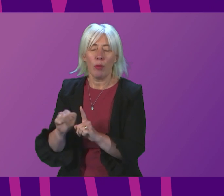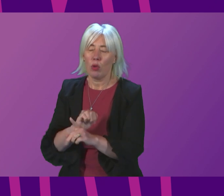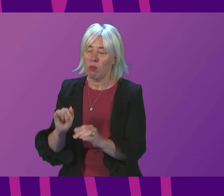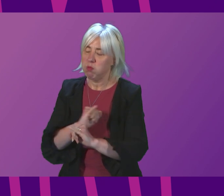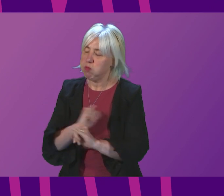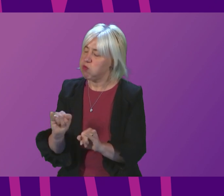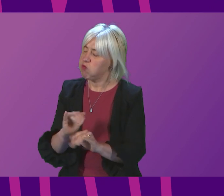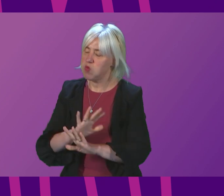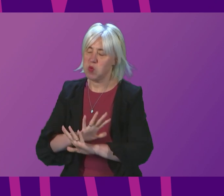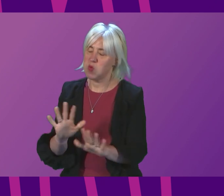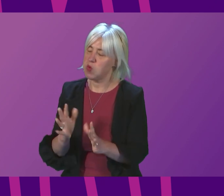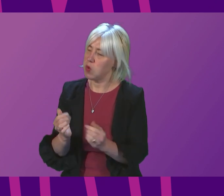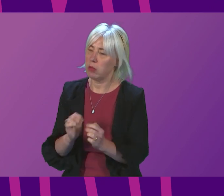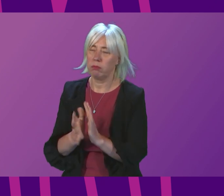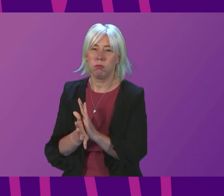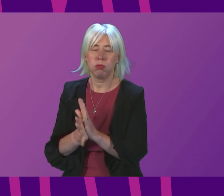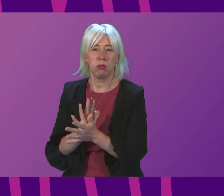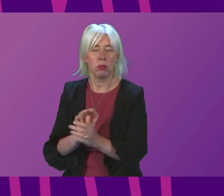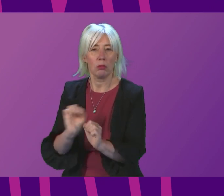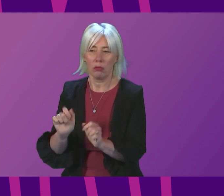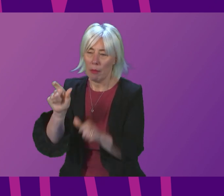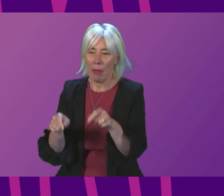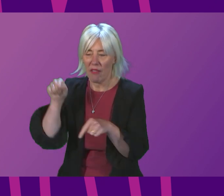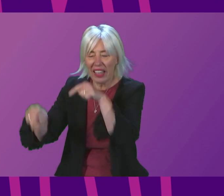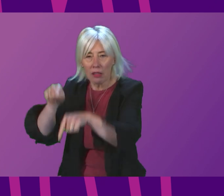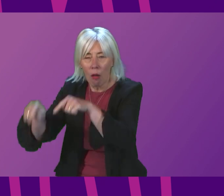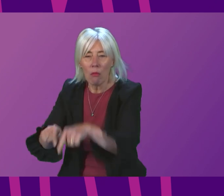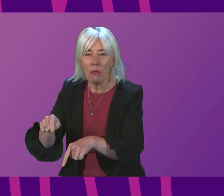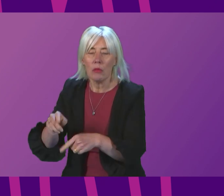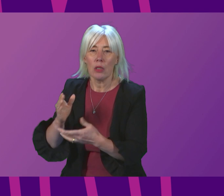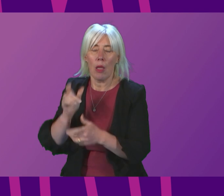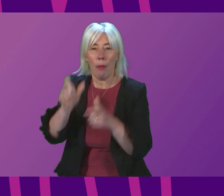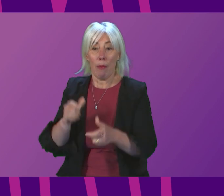It has a devastating impact on victims, and it is vital that perpetrators are fully held to account.